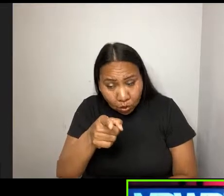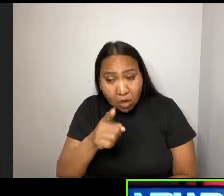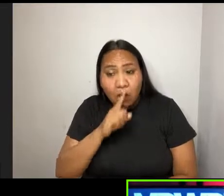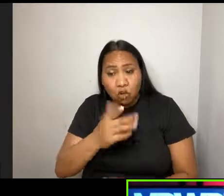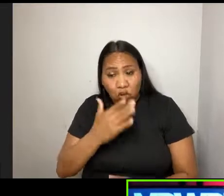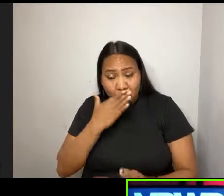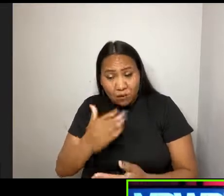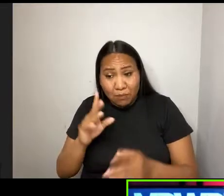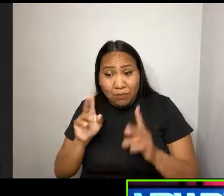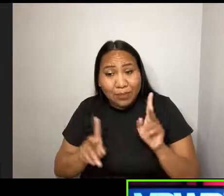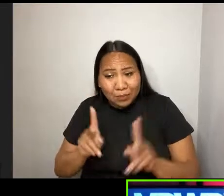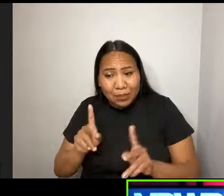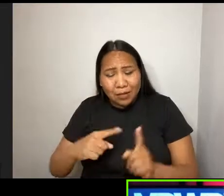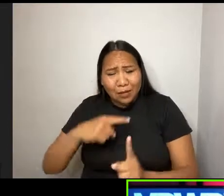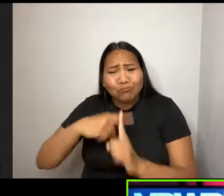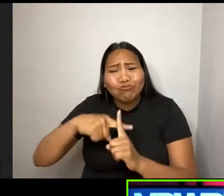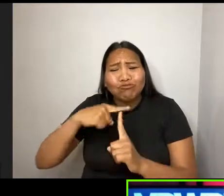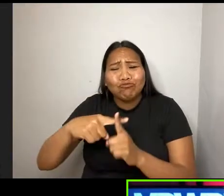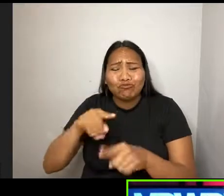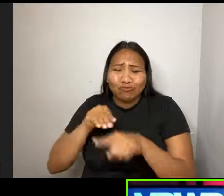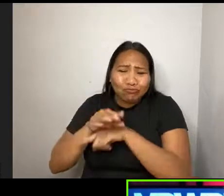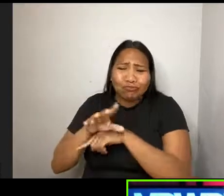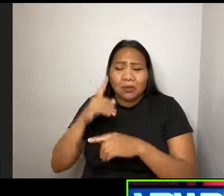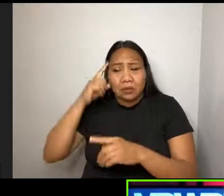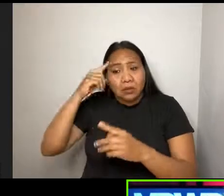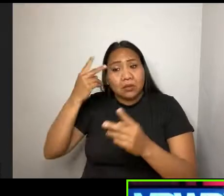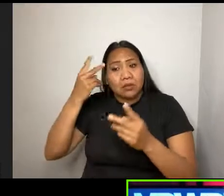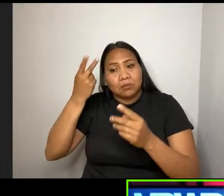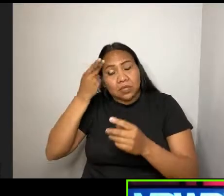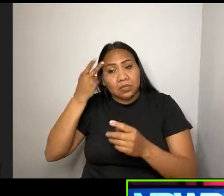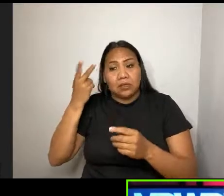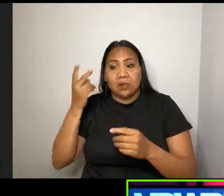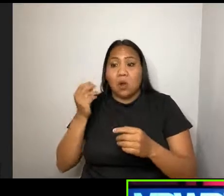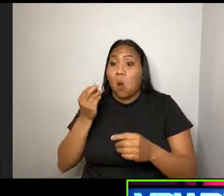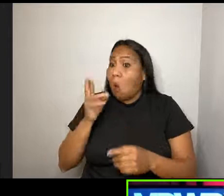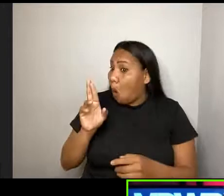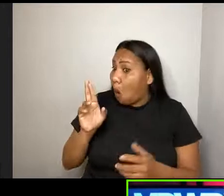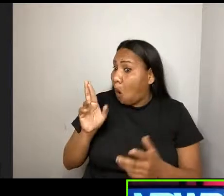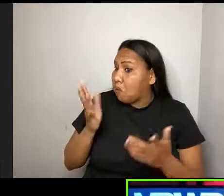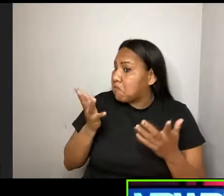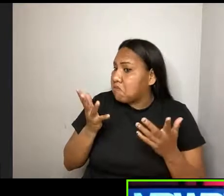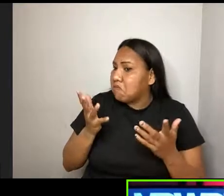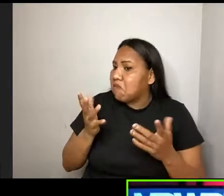a place of hate? Like are they trying to make fun of you? Or are they sincere and want to know more?